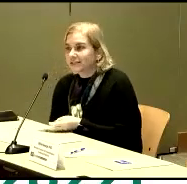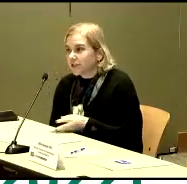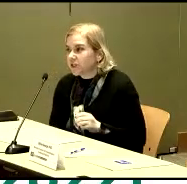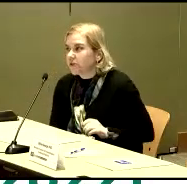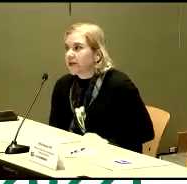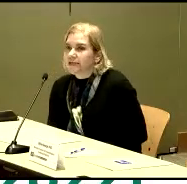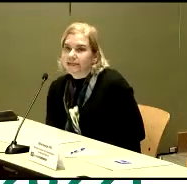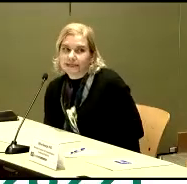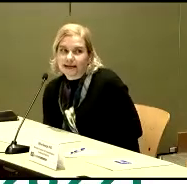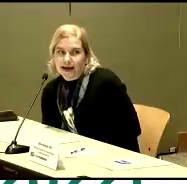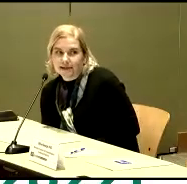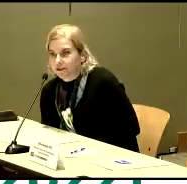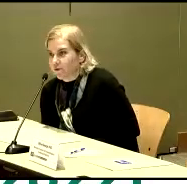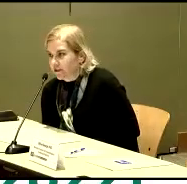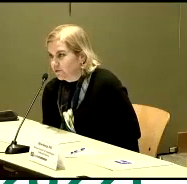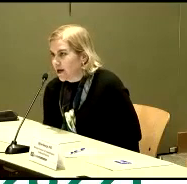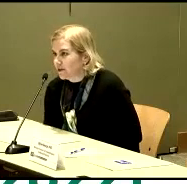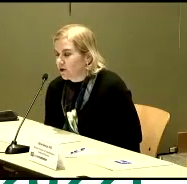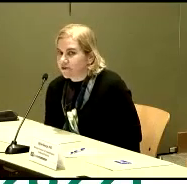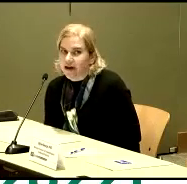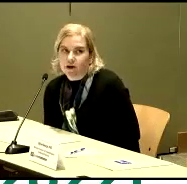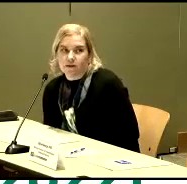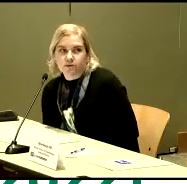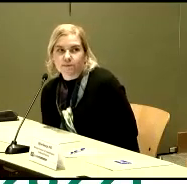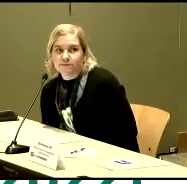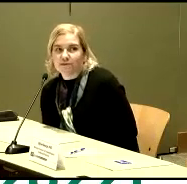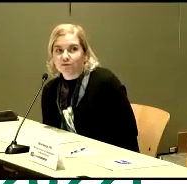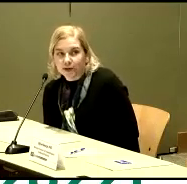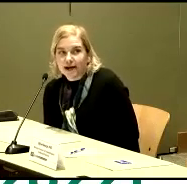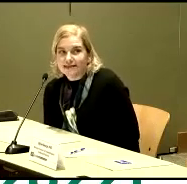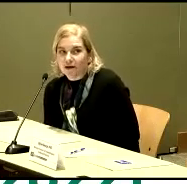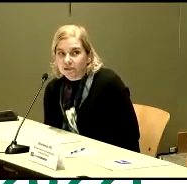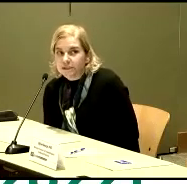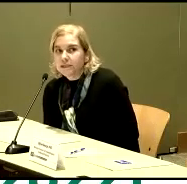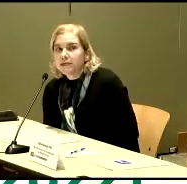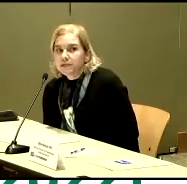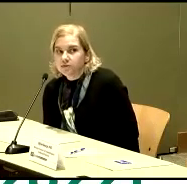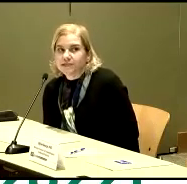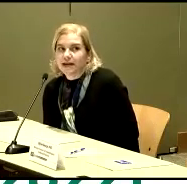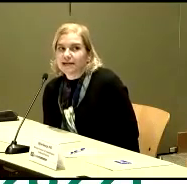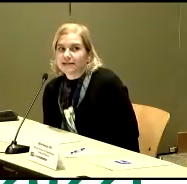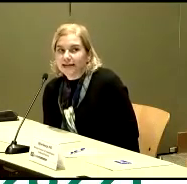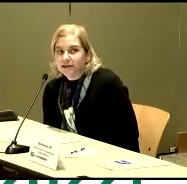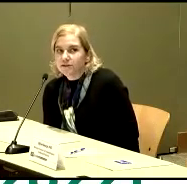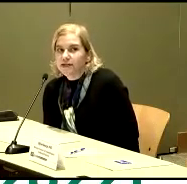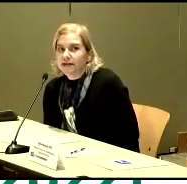This also, not going so well in terms of outcomes. We're up to about 49,000 suicide deaths annually.